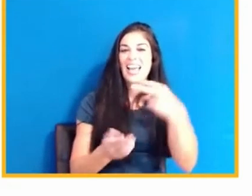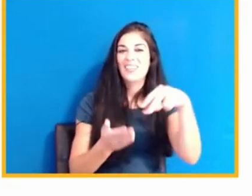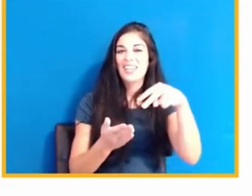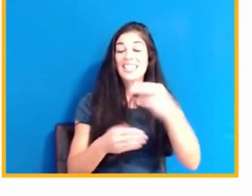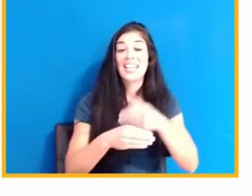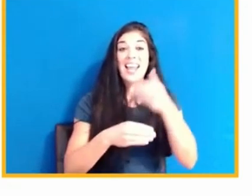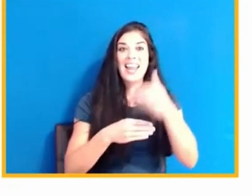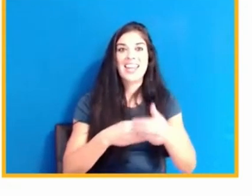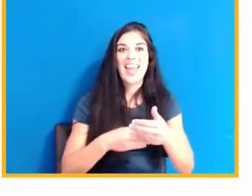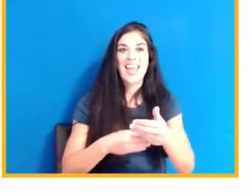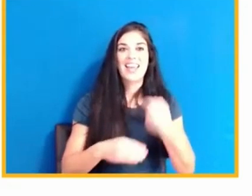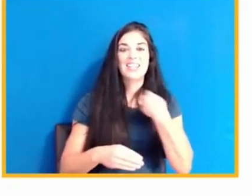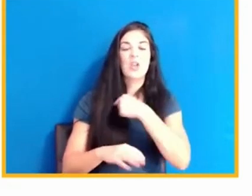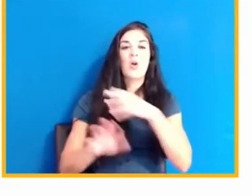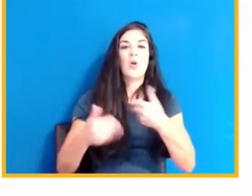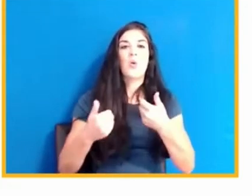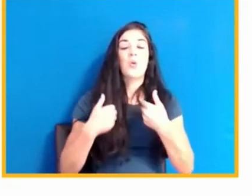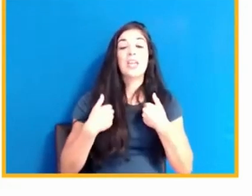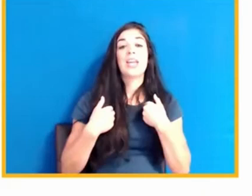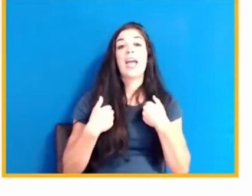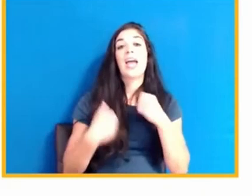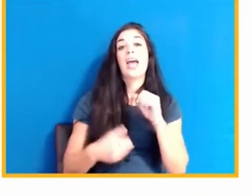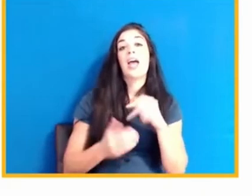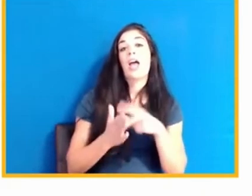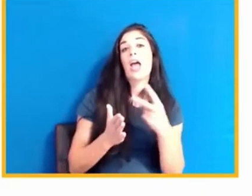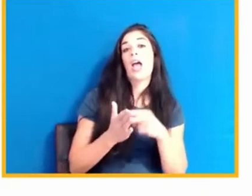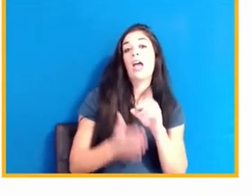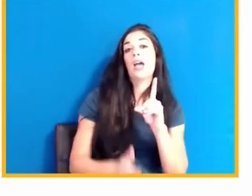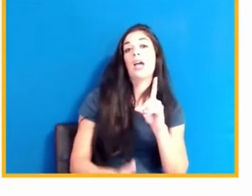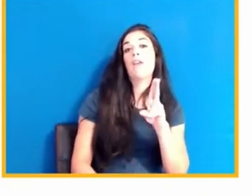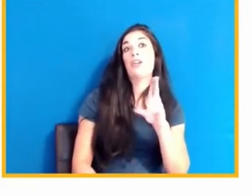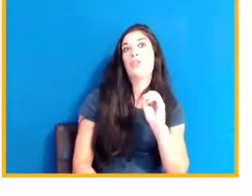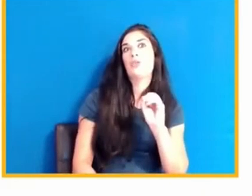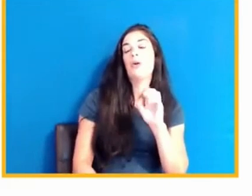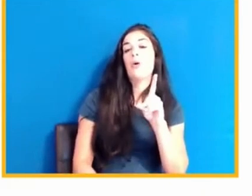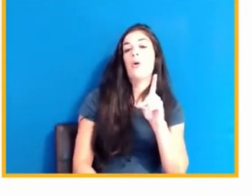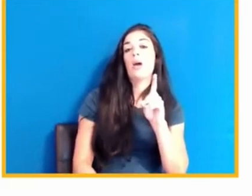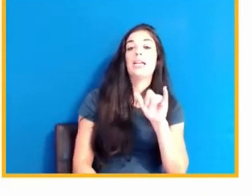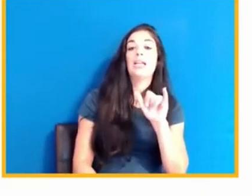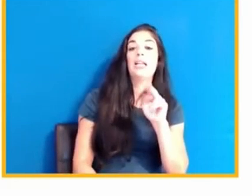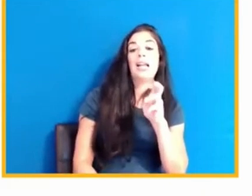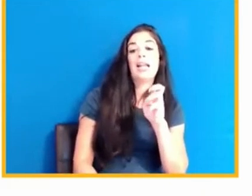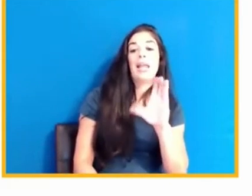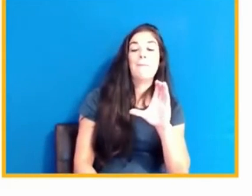next up we've got ourselves a duo. In fact we got ourselves a dynamic duo that I believe is new